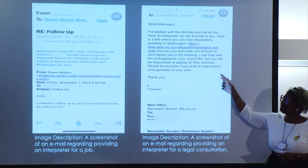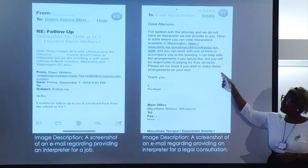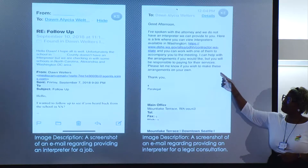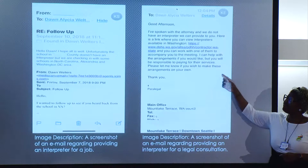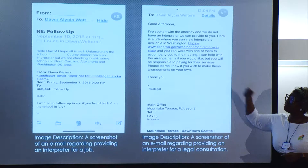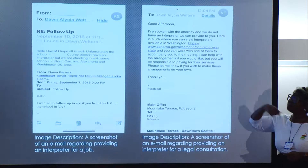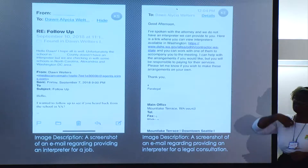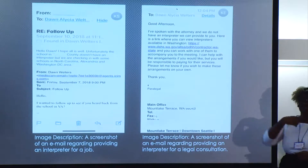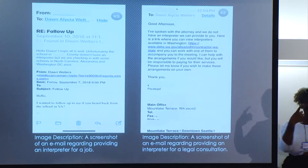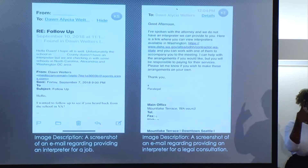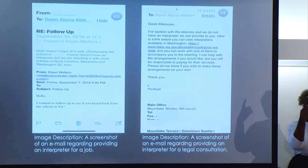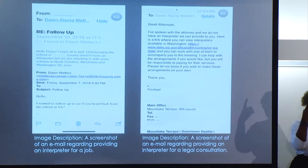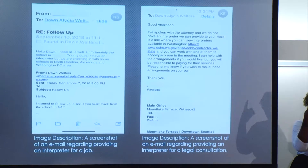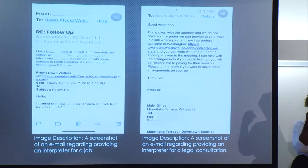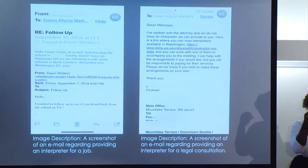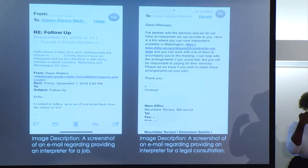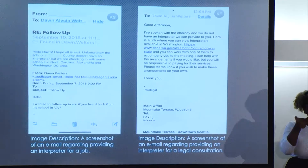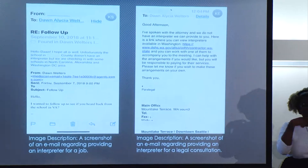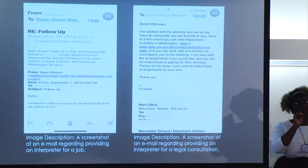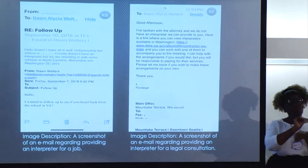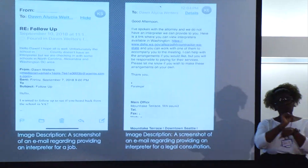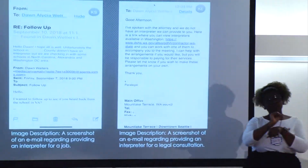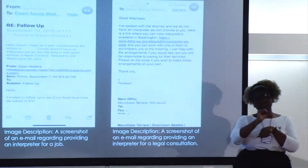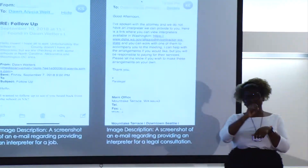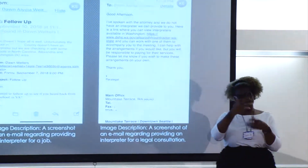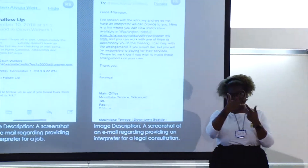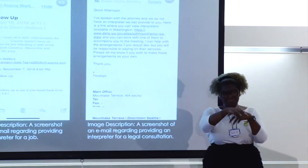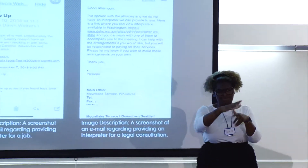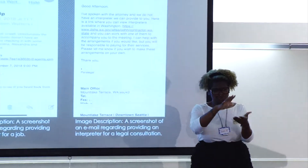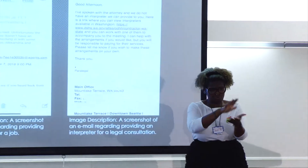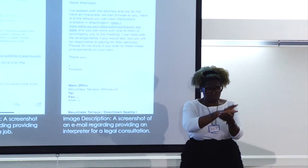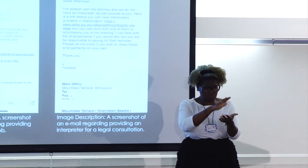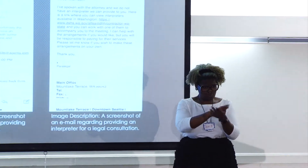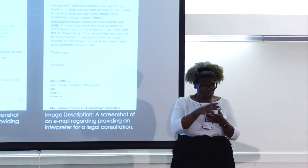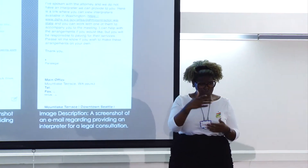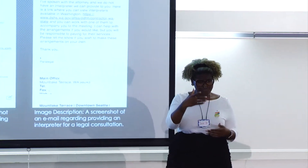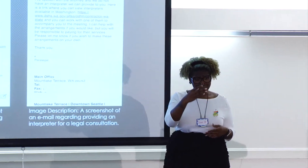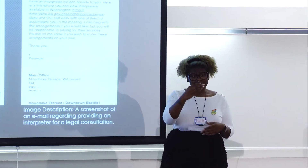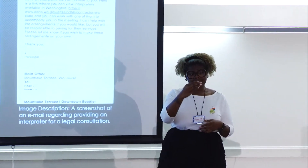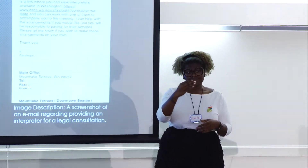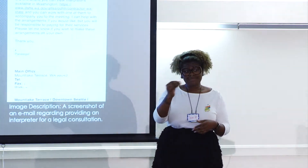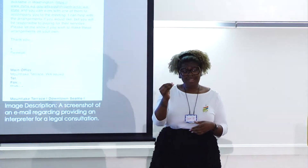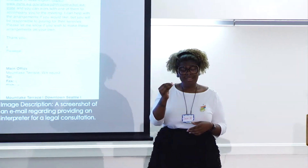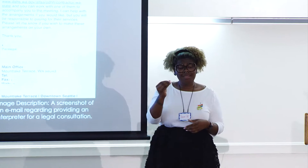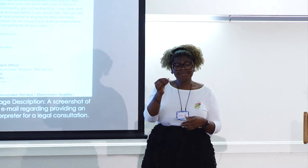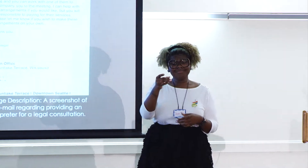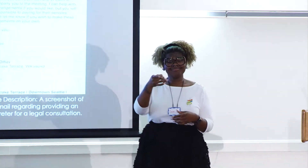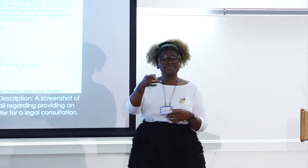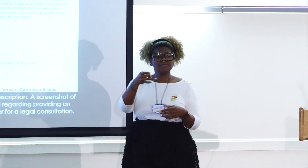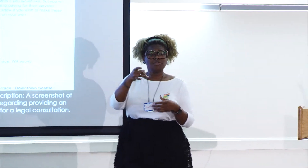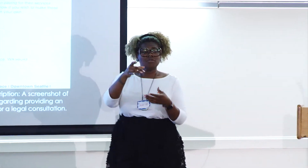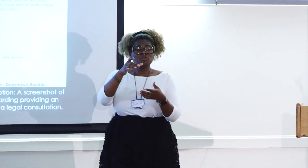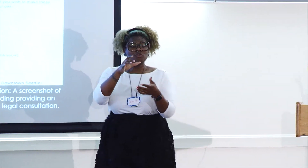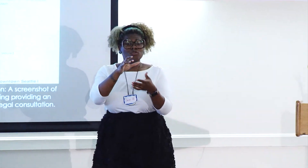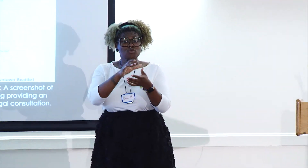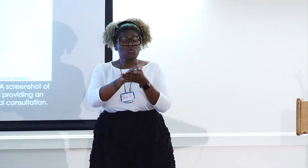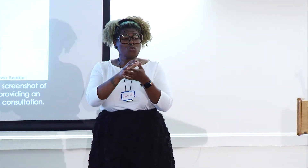with these students. However, they wouldn't provide me with access. Another example here is when I was working with a mainstream